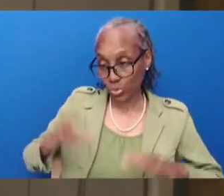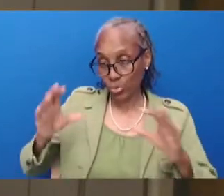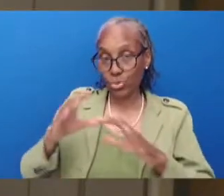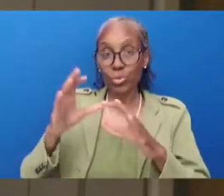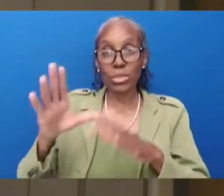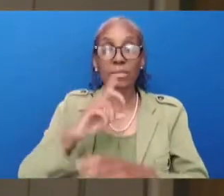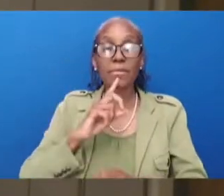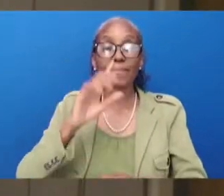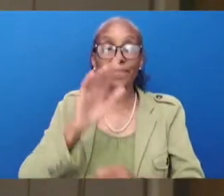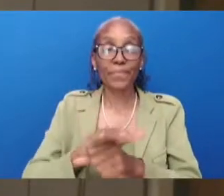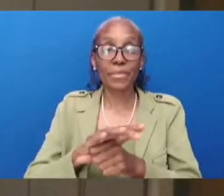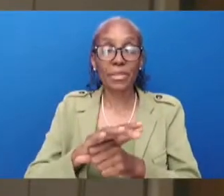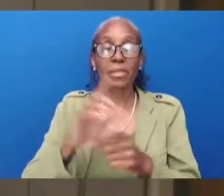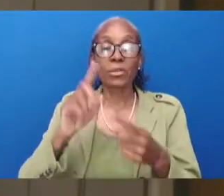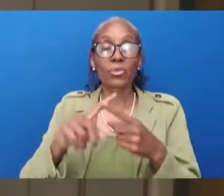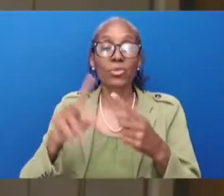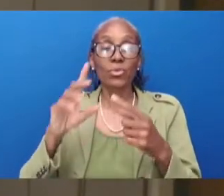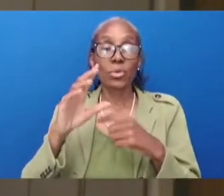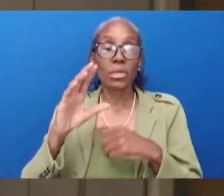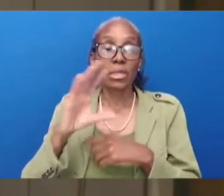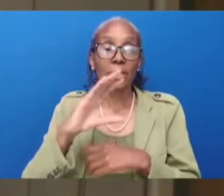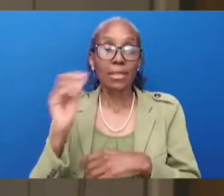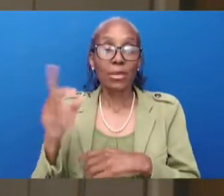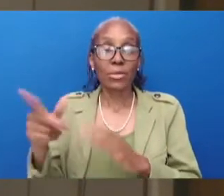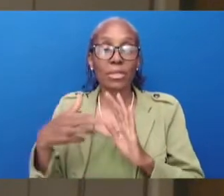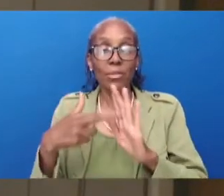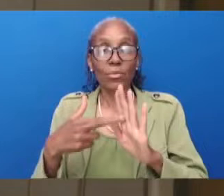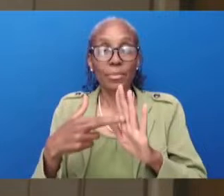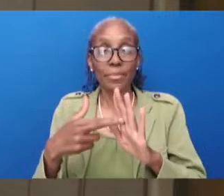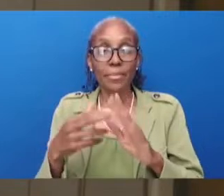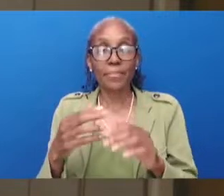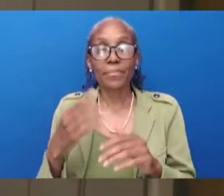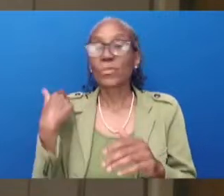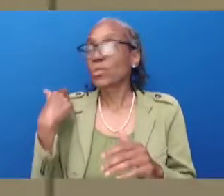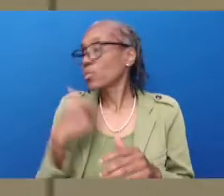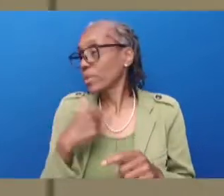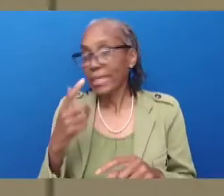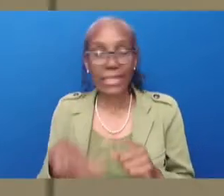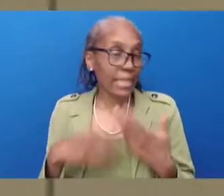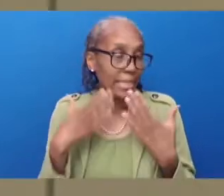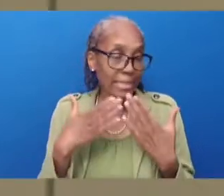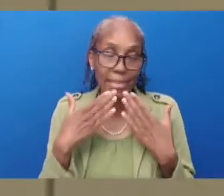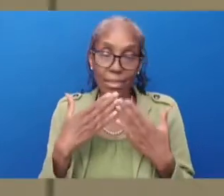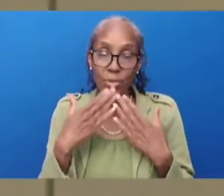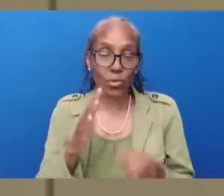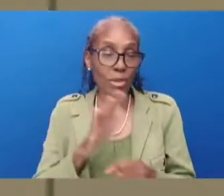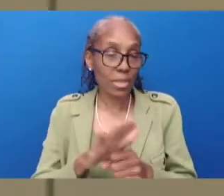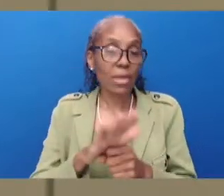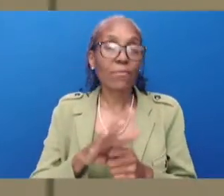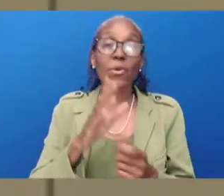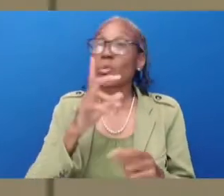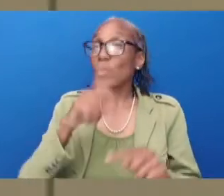ARE NOT HERE TONIGHT, THAT THEY